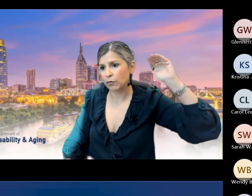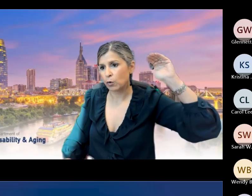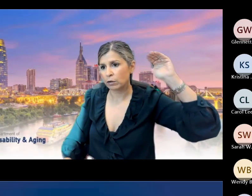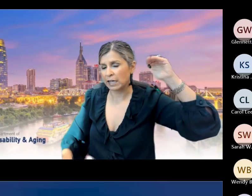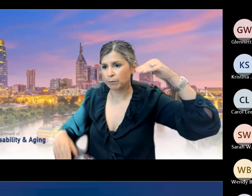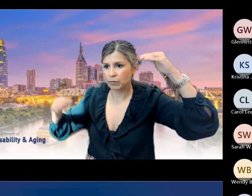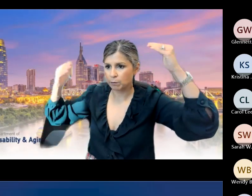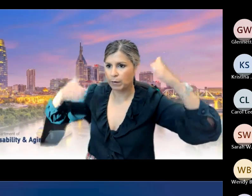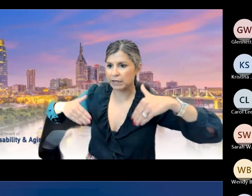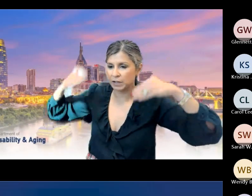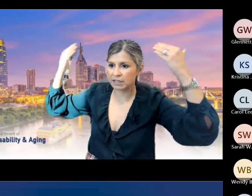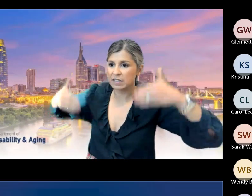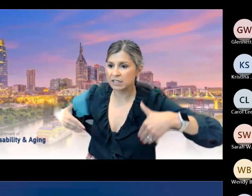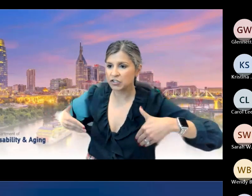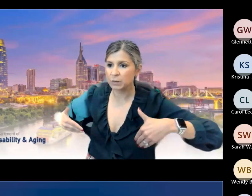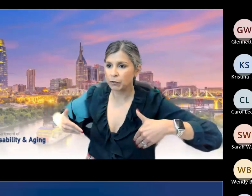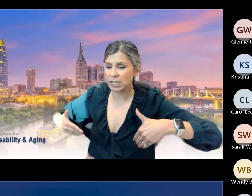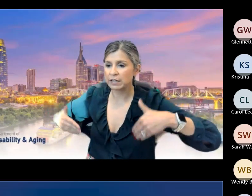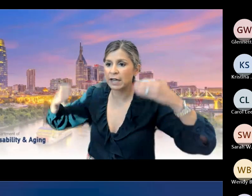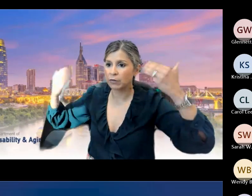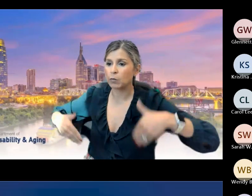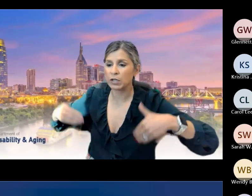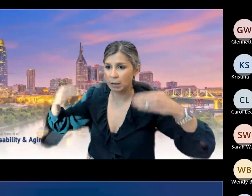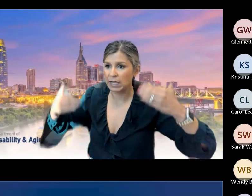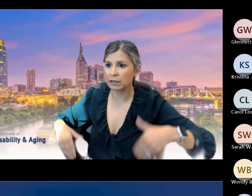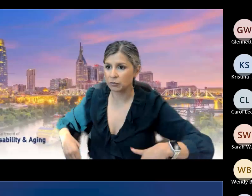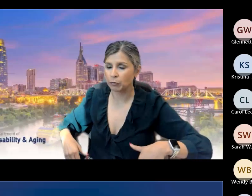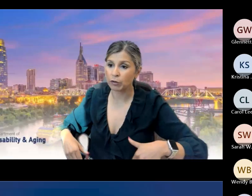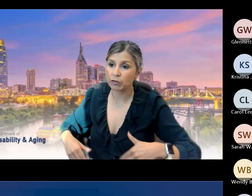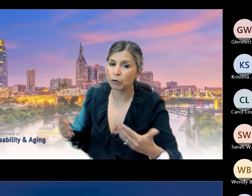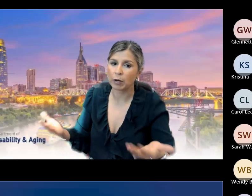citizenship for Tenncare, they would not be eligible for this program.